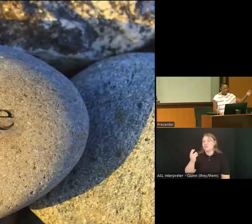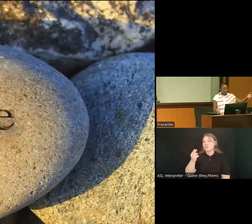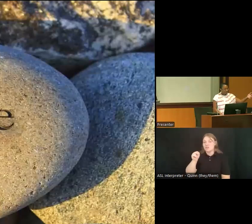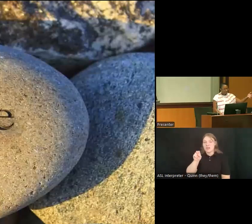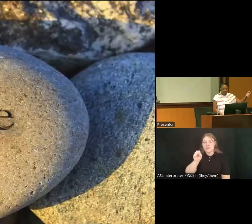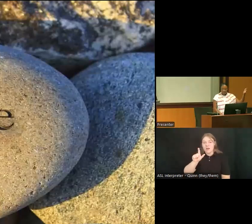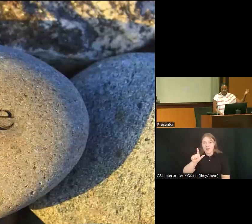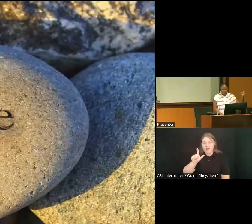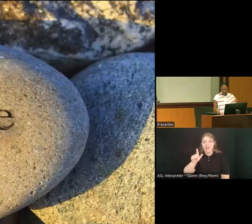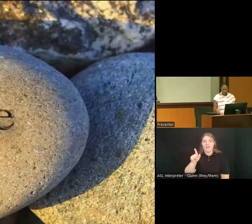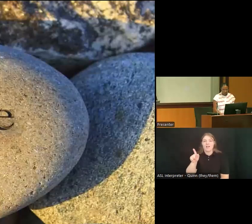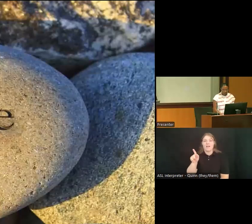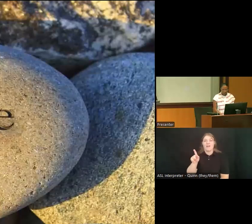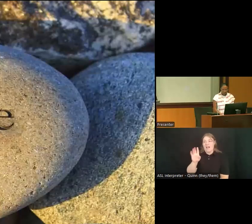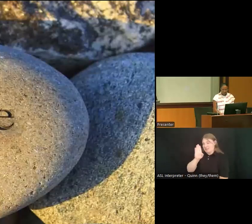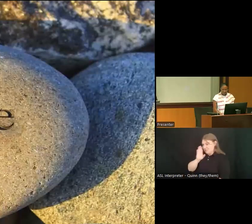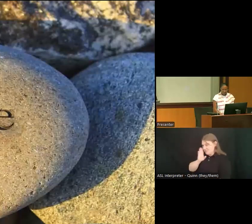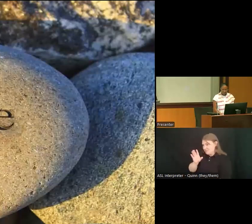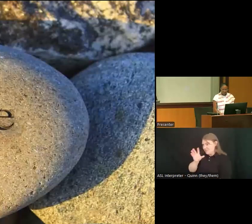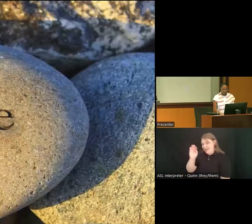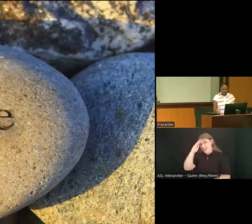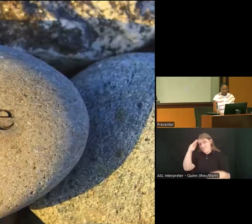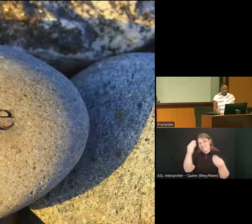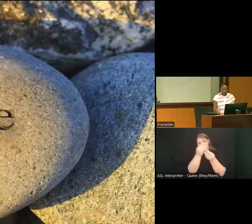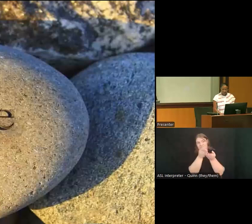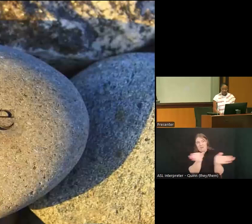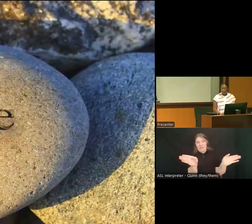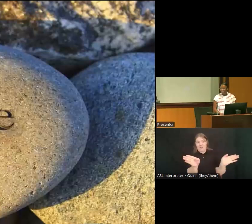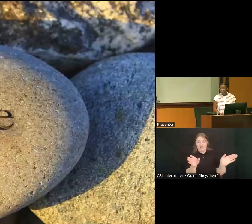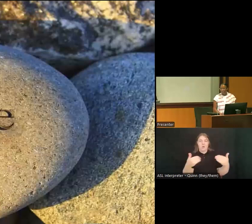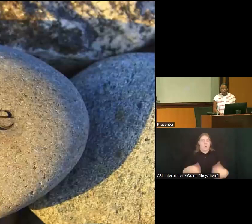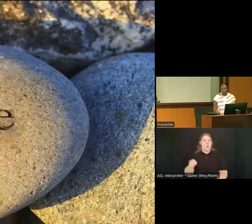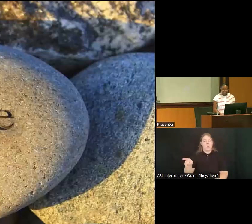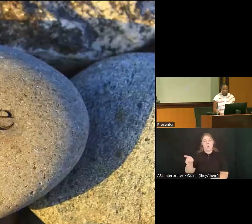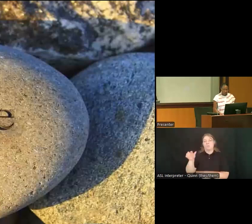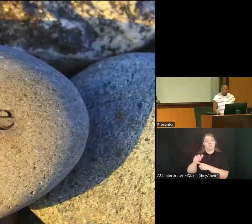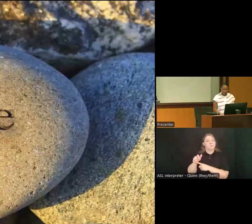individually and I will say publicly that she has done a stellar job with the series this